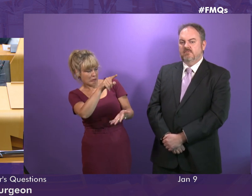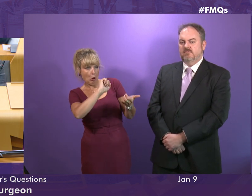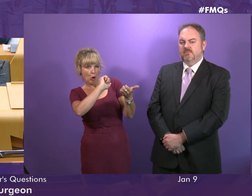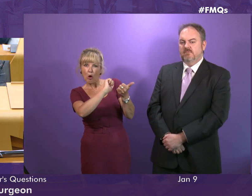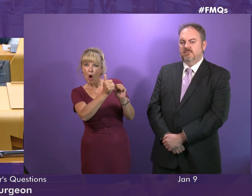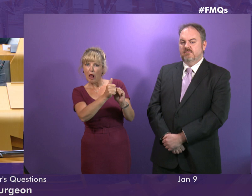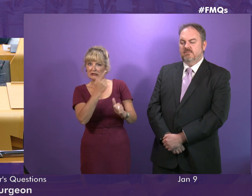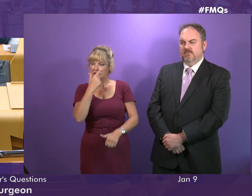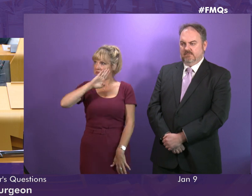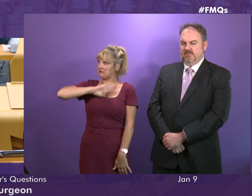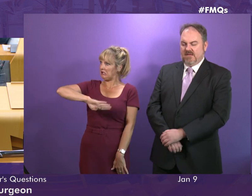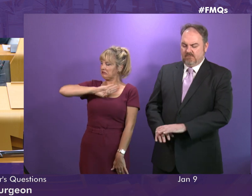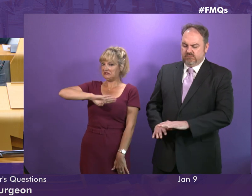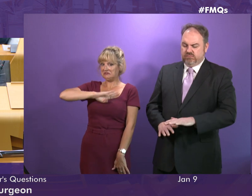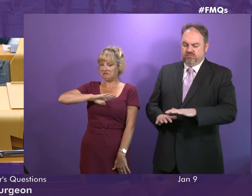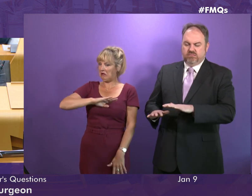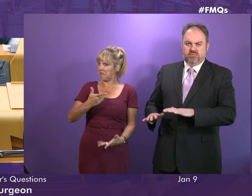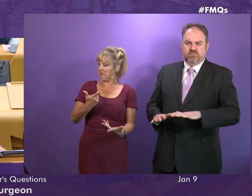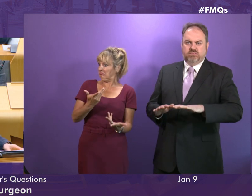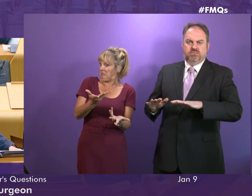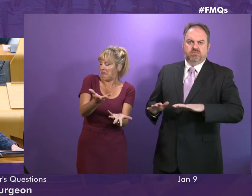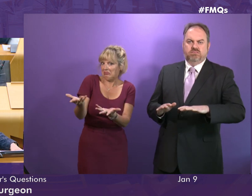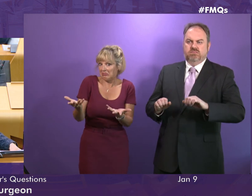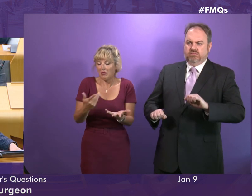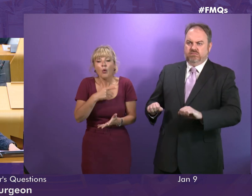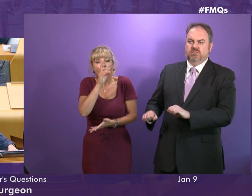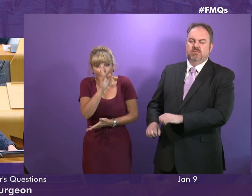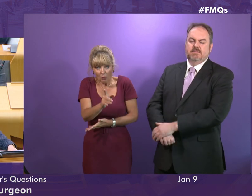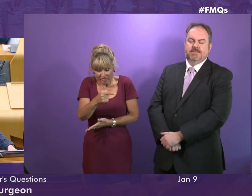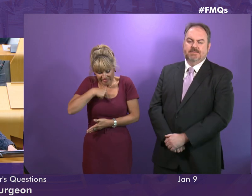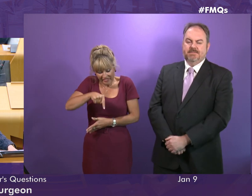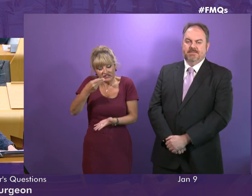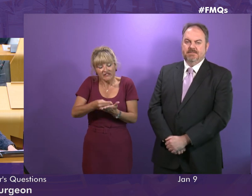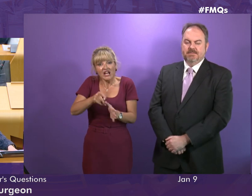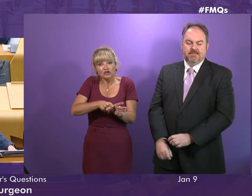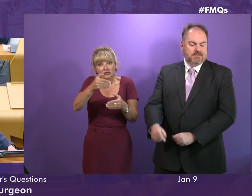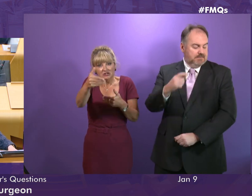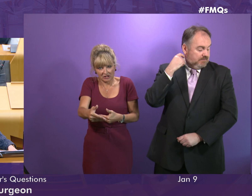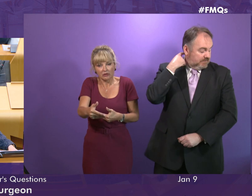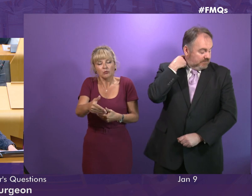allow to make the big decisions about budgets in Scotland, we have delivered a real-terms